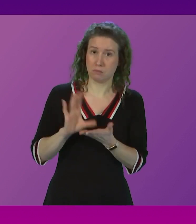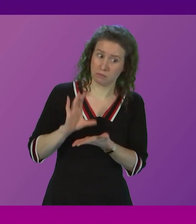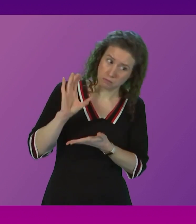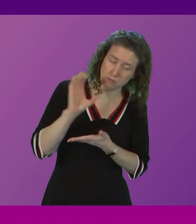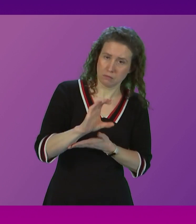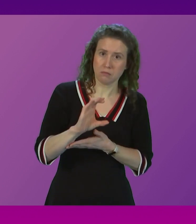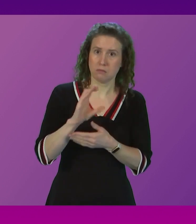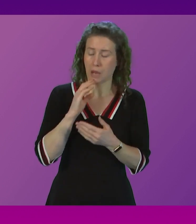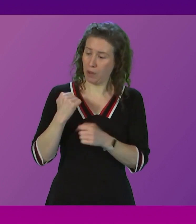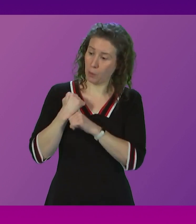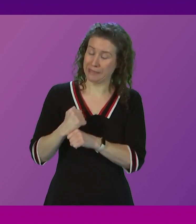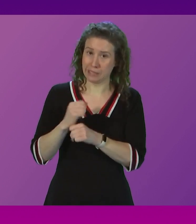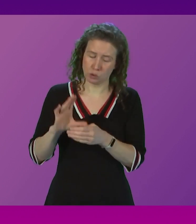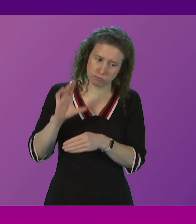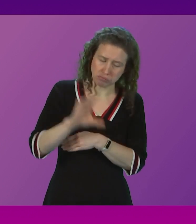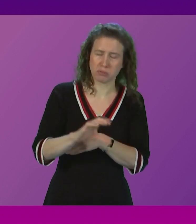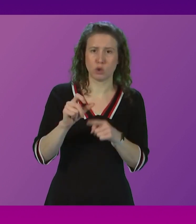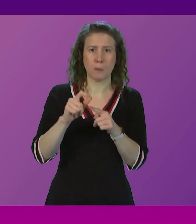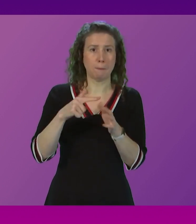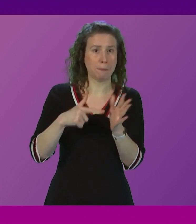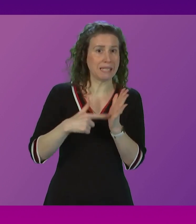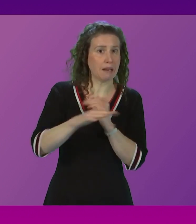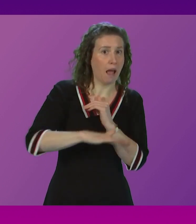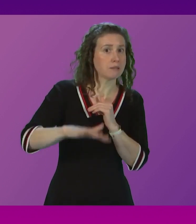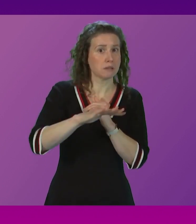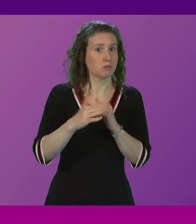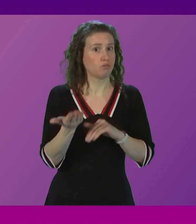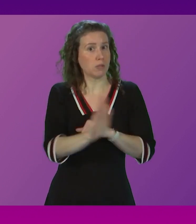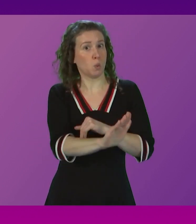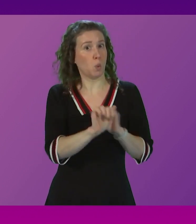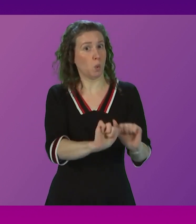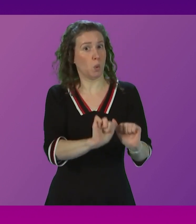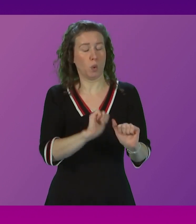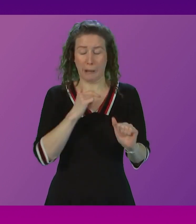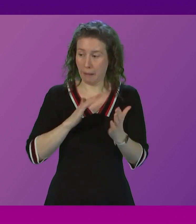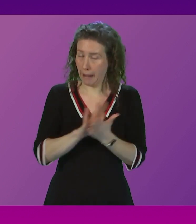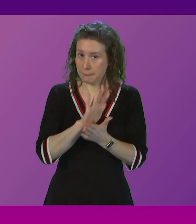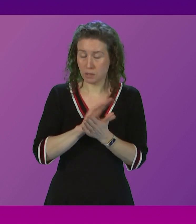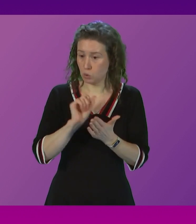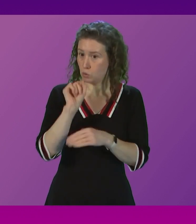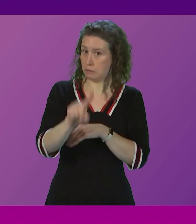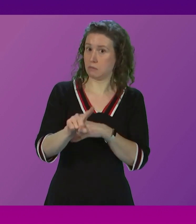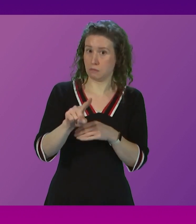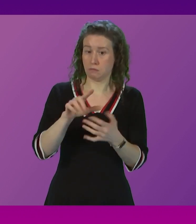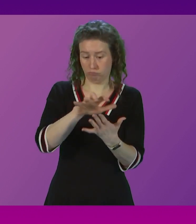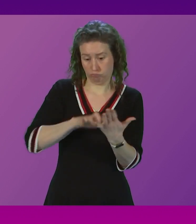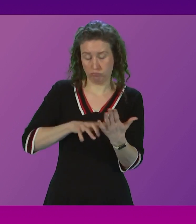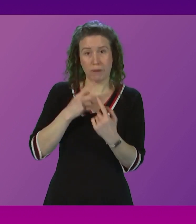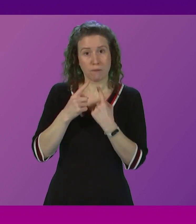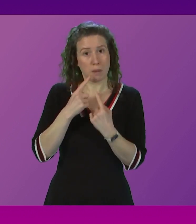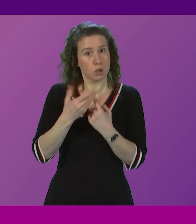record investment in peatland restoration. I am happy to write to the member with more detail